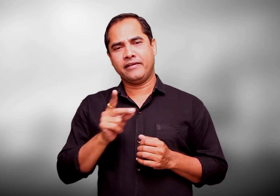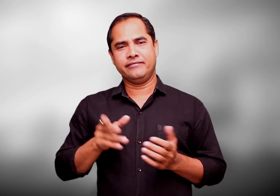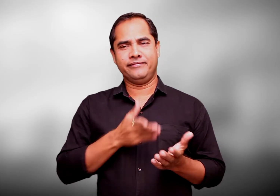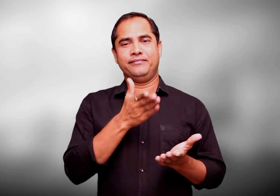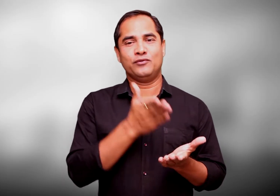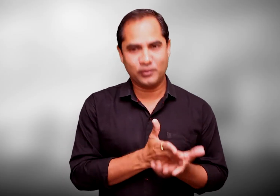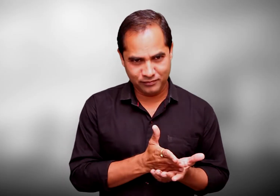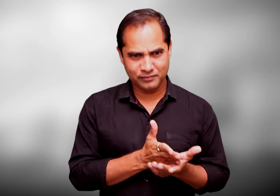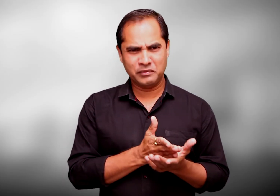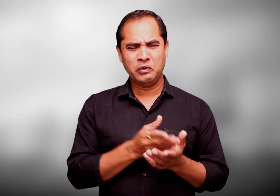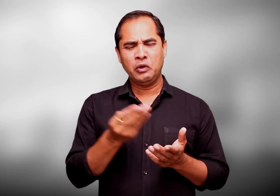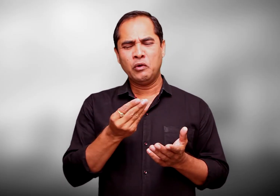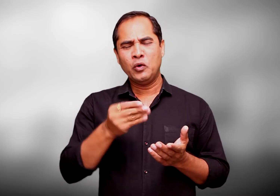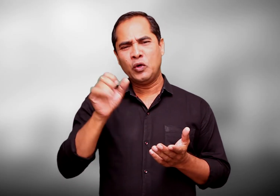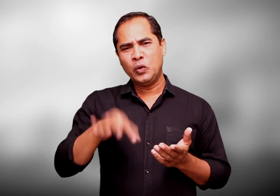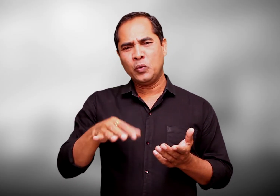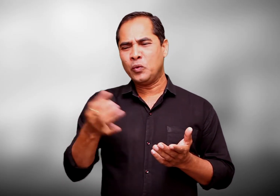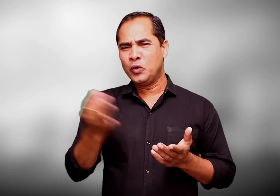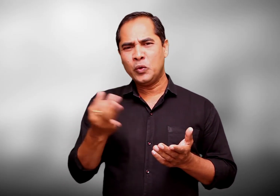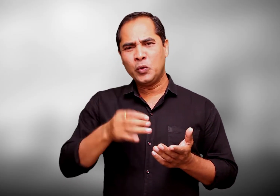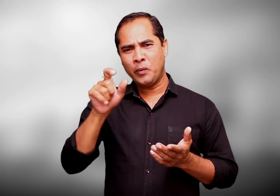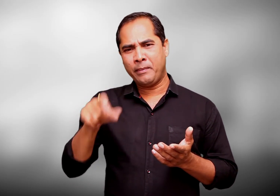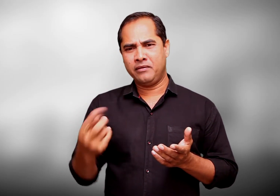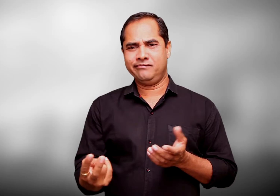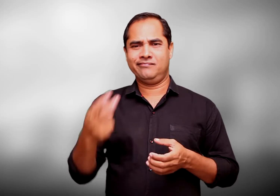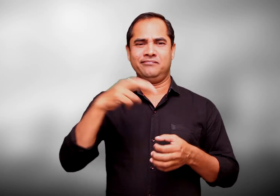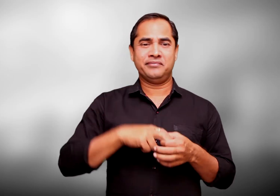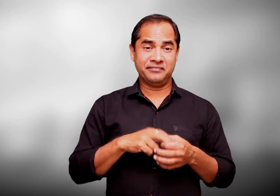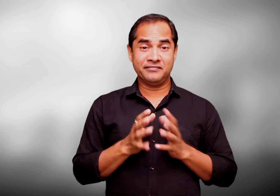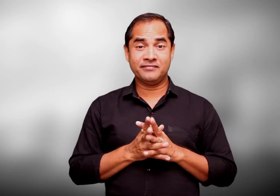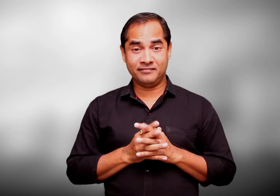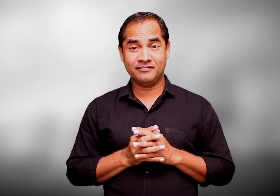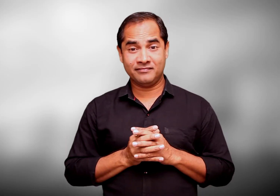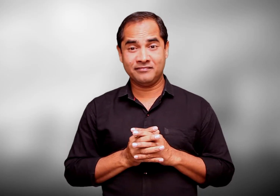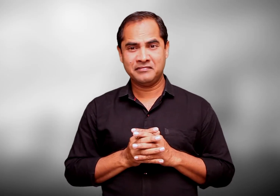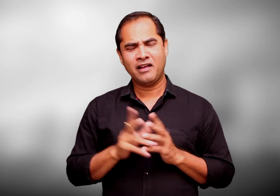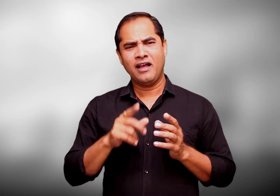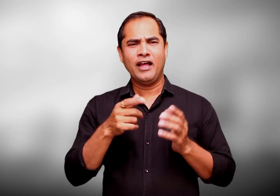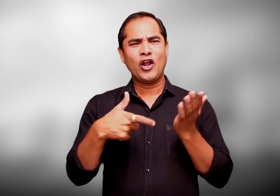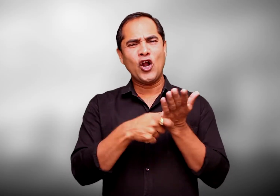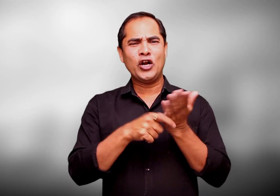The bus stopped again. Some new passengers got on and the conductor got